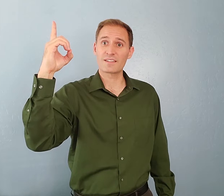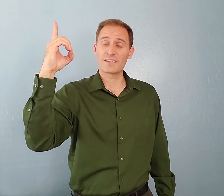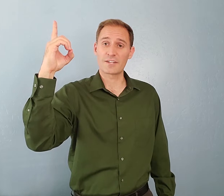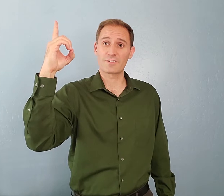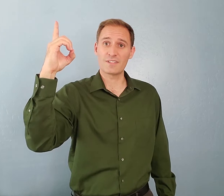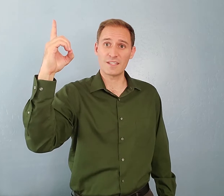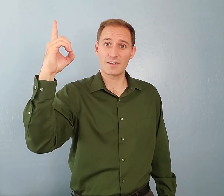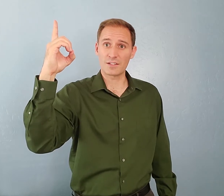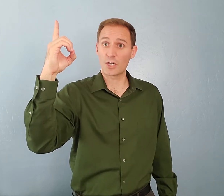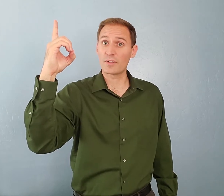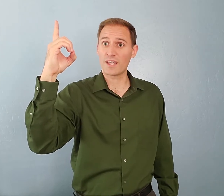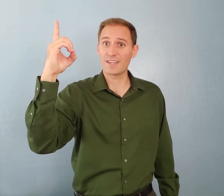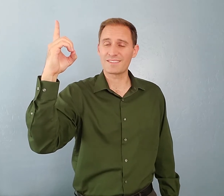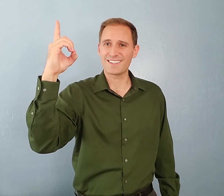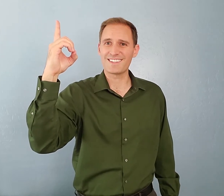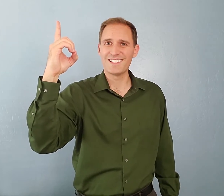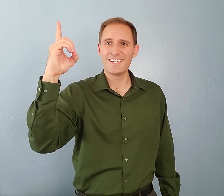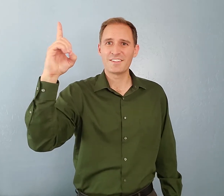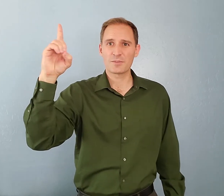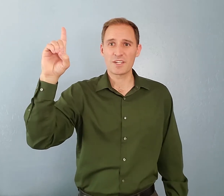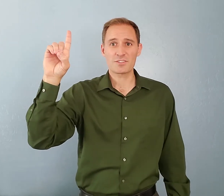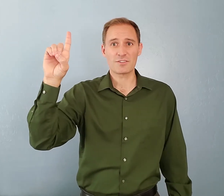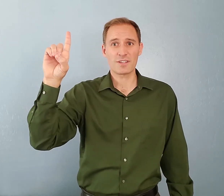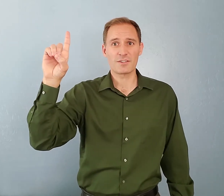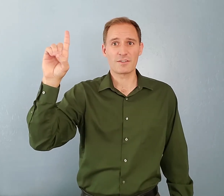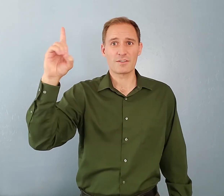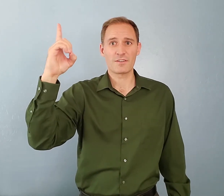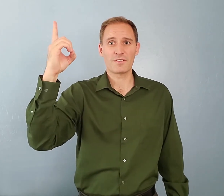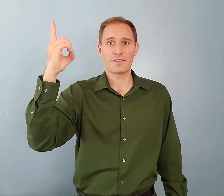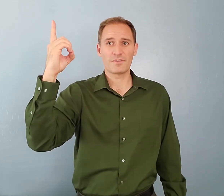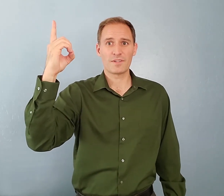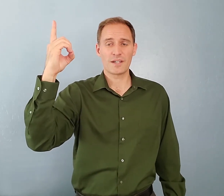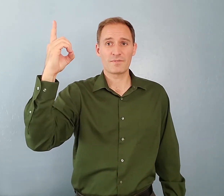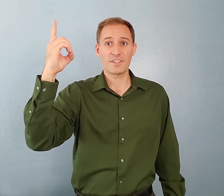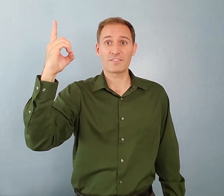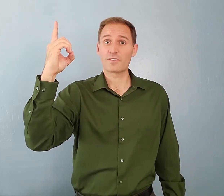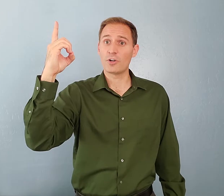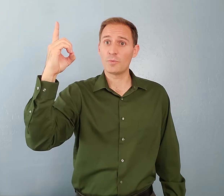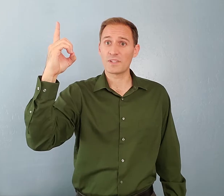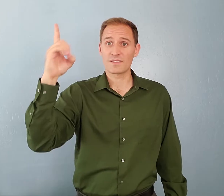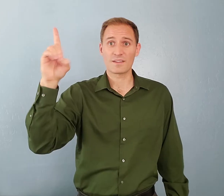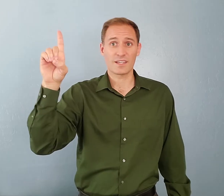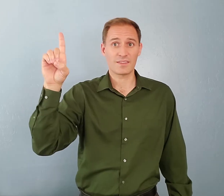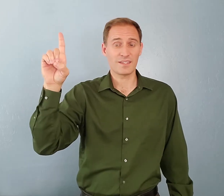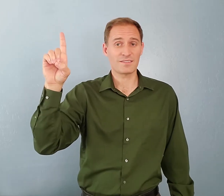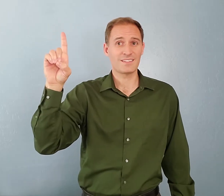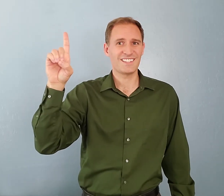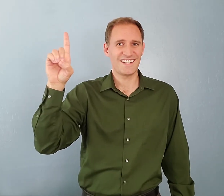letter D, the lowercase d. So make sure that your fingers are open like this, D.